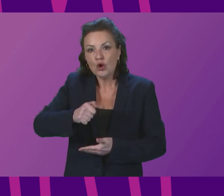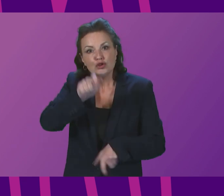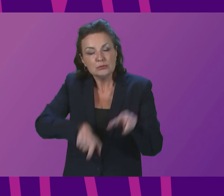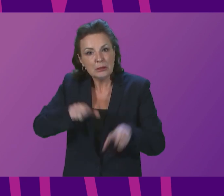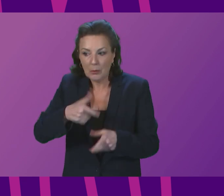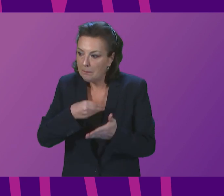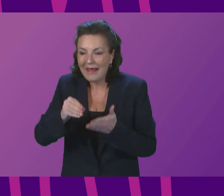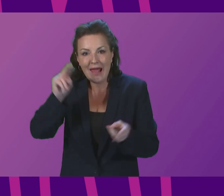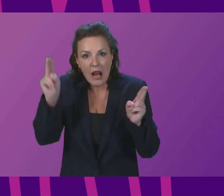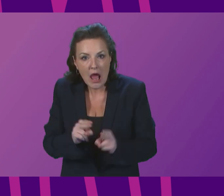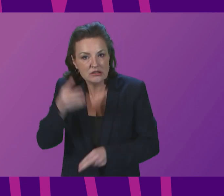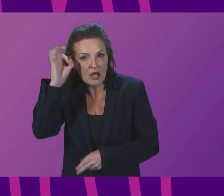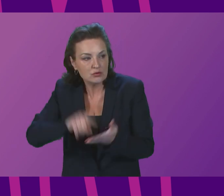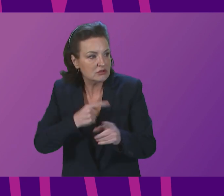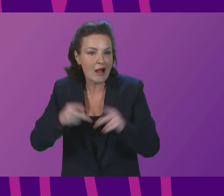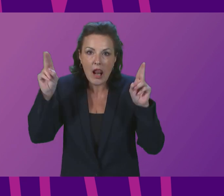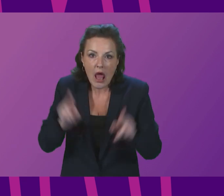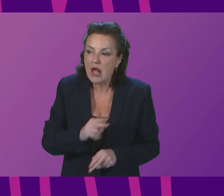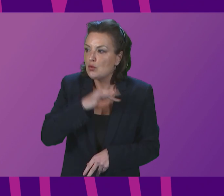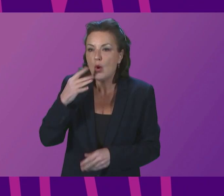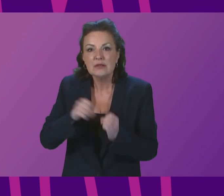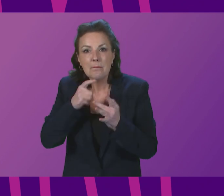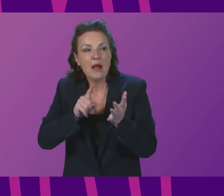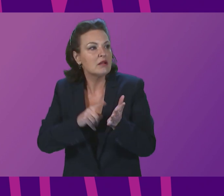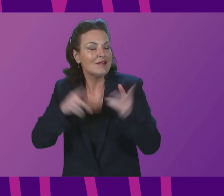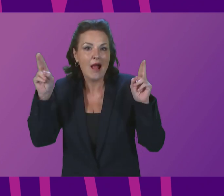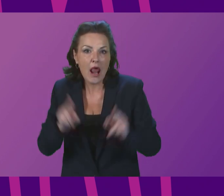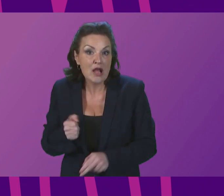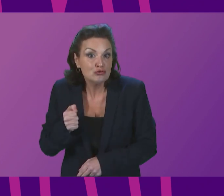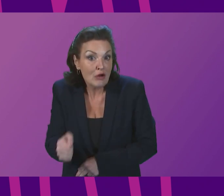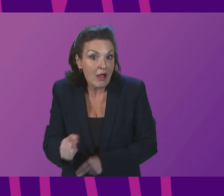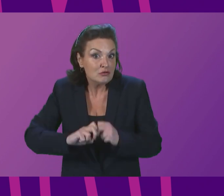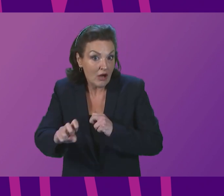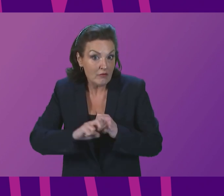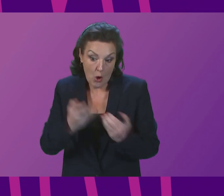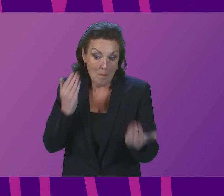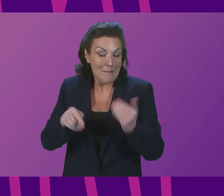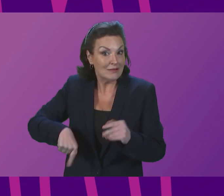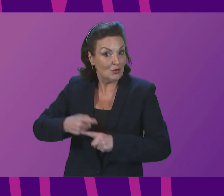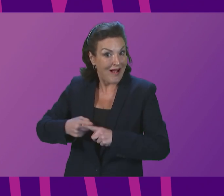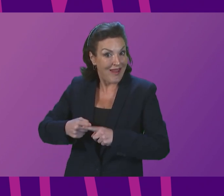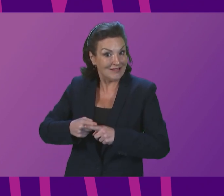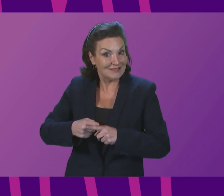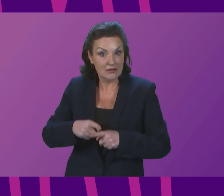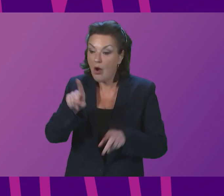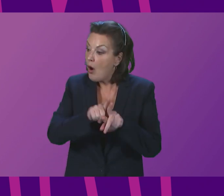in council tax, water bills and rail fares. Unlike people who live south of the border, people in Scotland pay nothing for prescriptions,